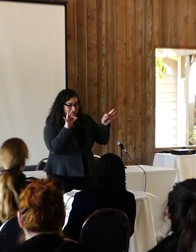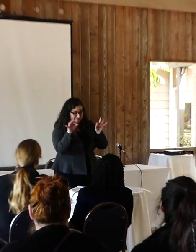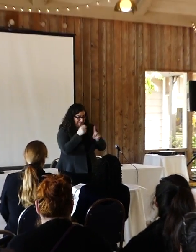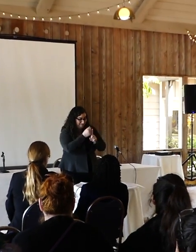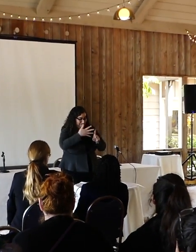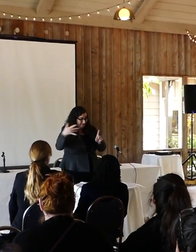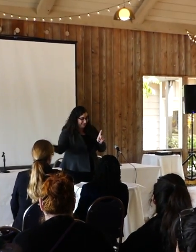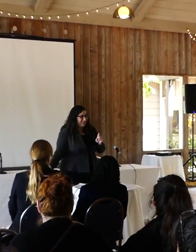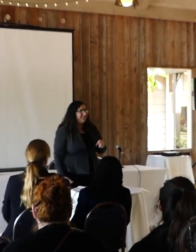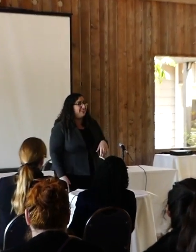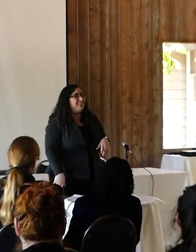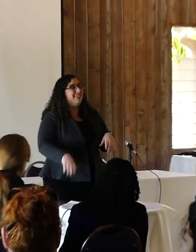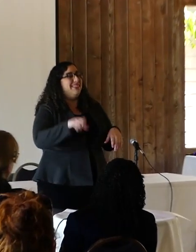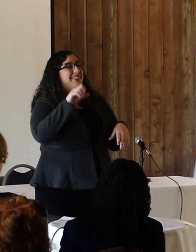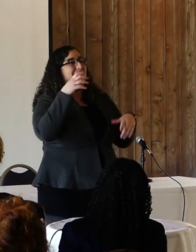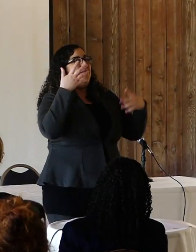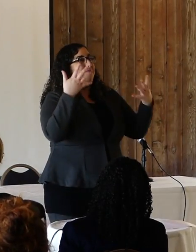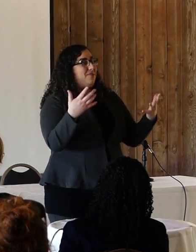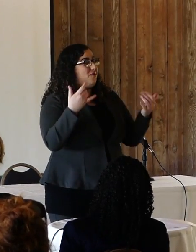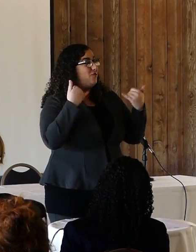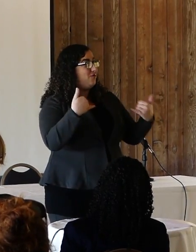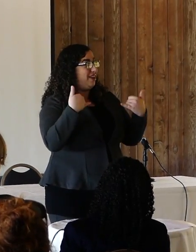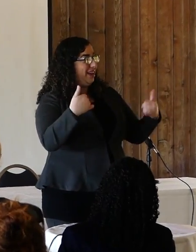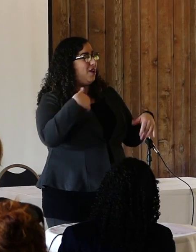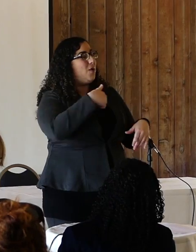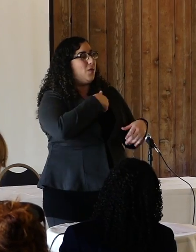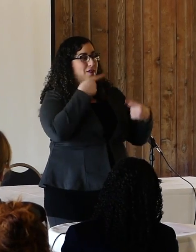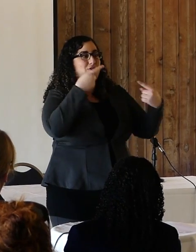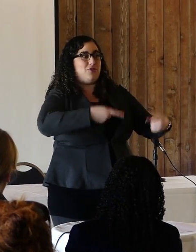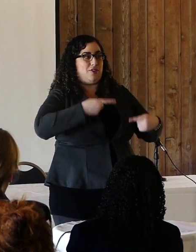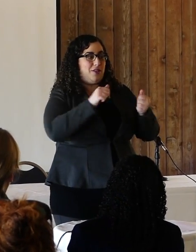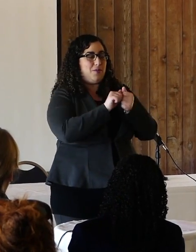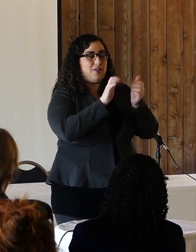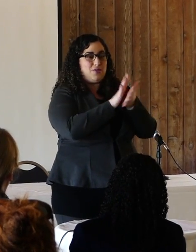That's a really really good question and that actually dives into what I'm